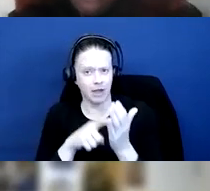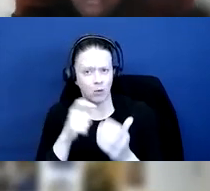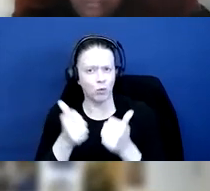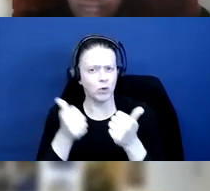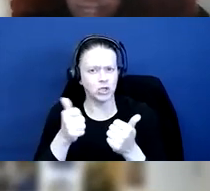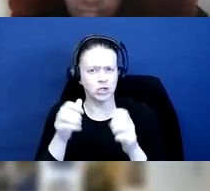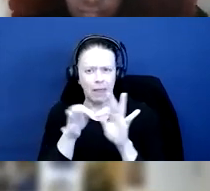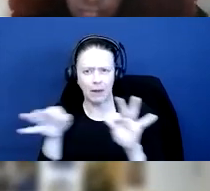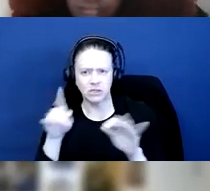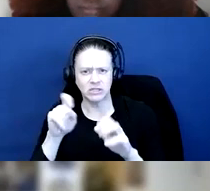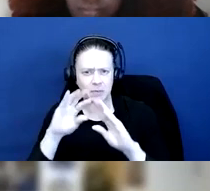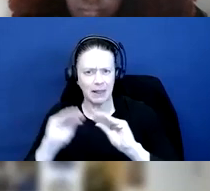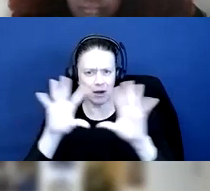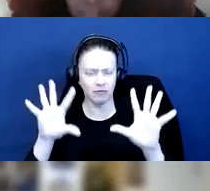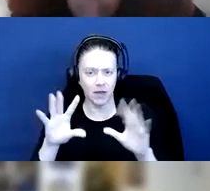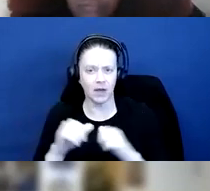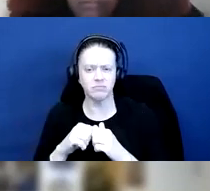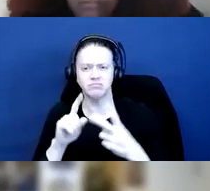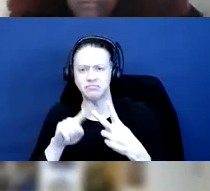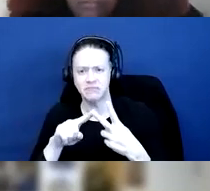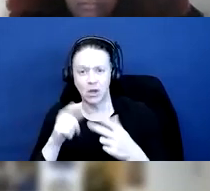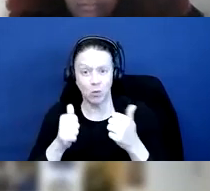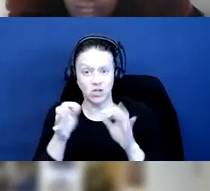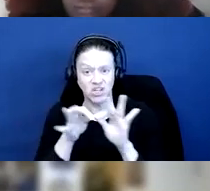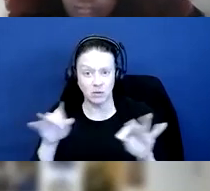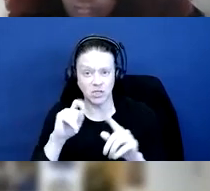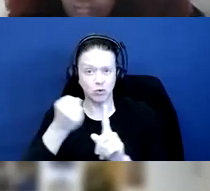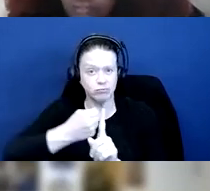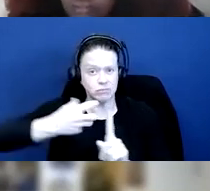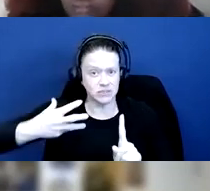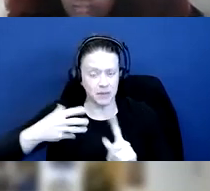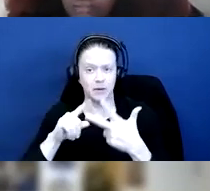what language needs to be expanded, what kinds of concepts exist